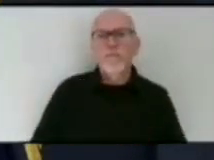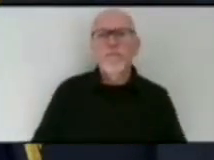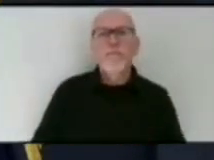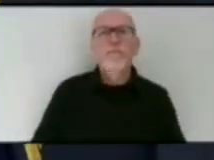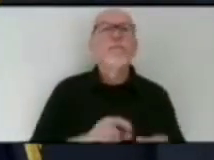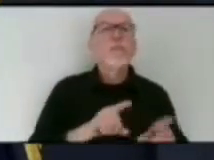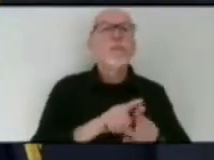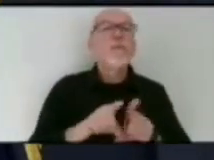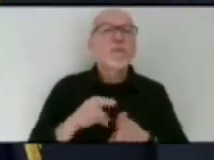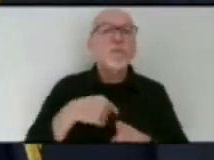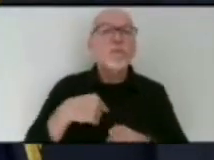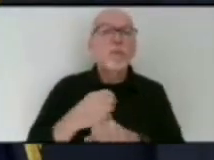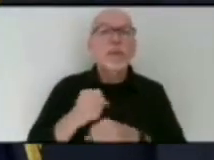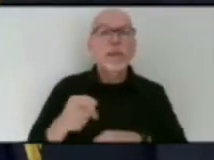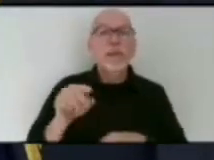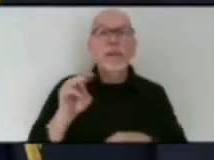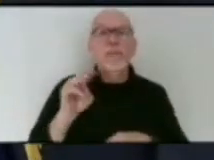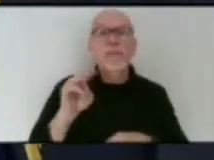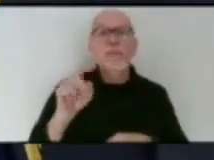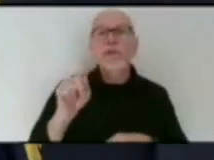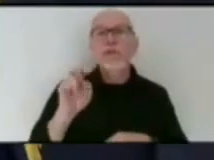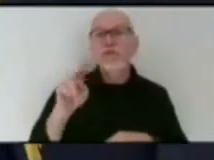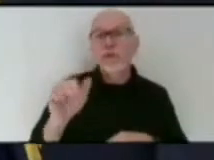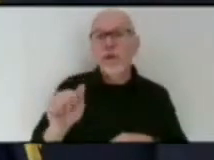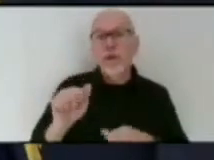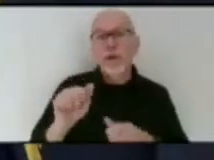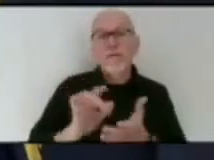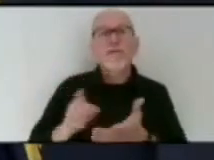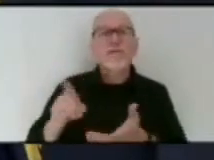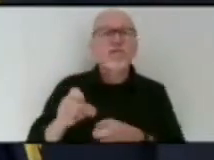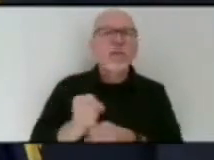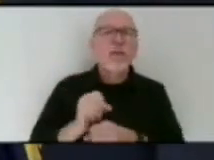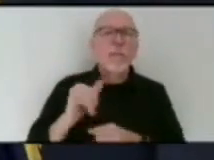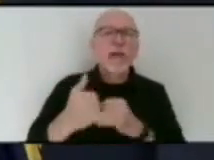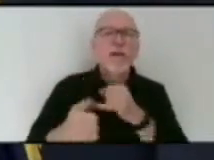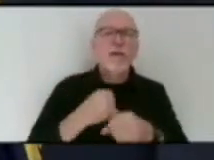Madonna vaccine, which could also come by the end of the year. Regardless of